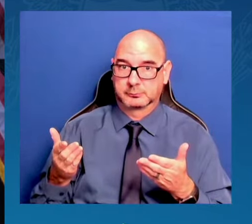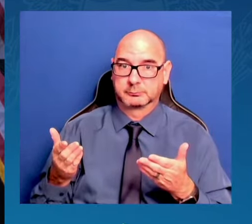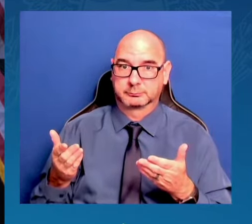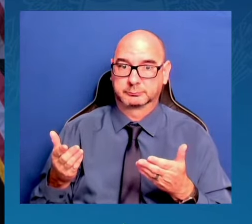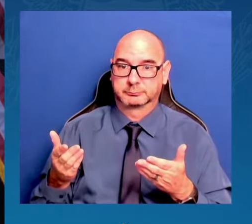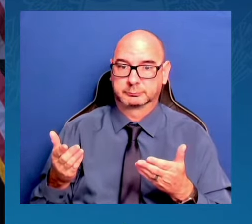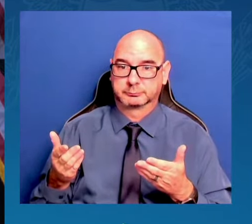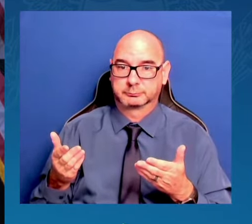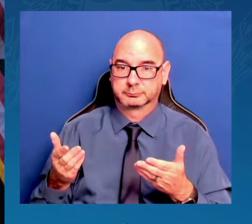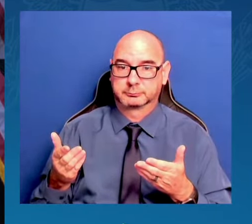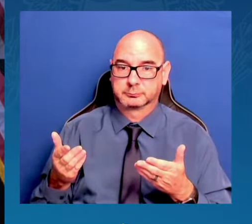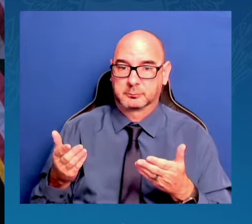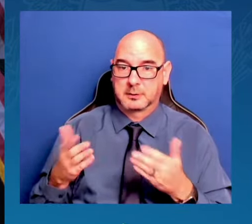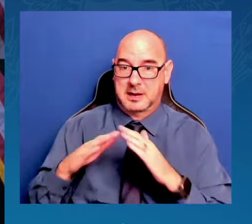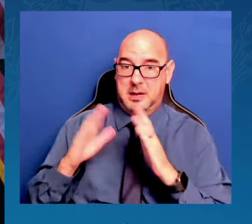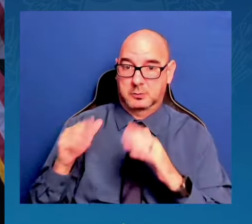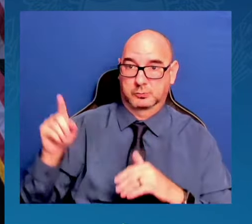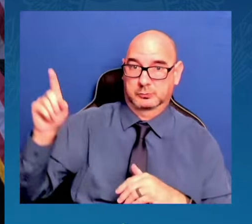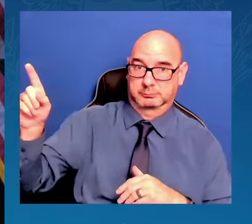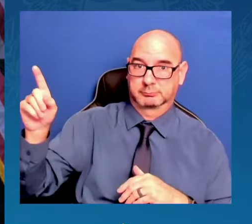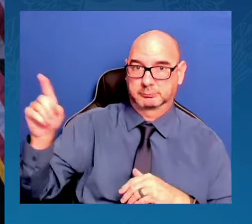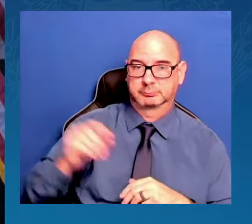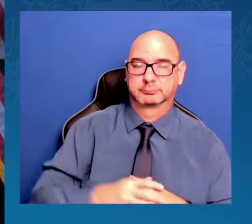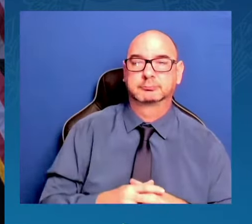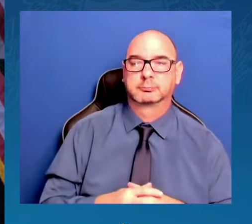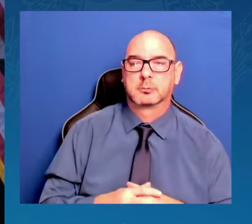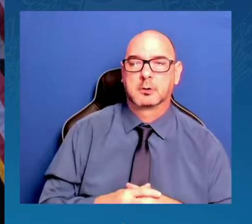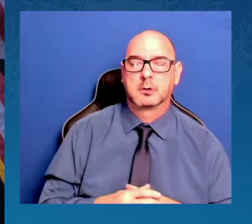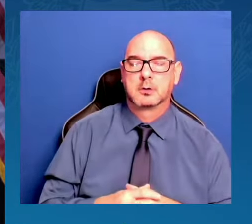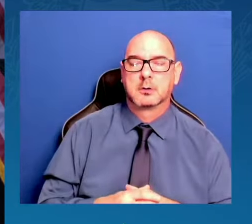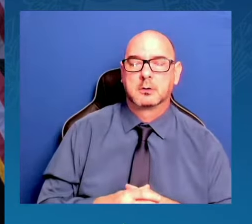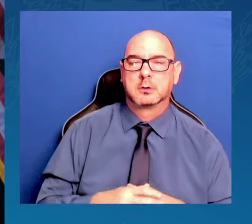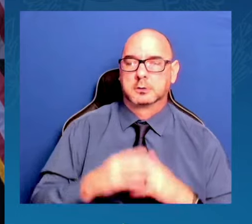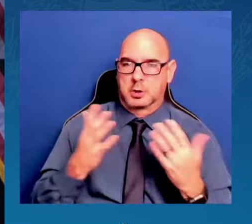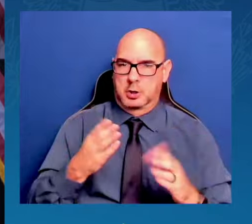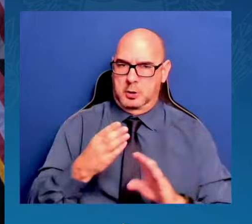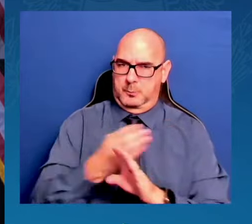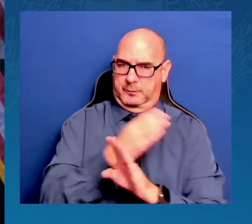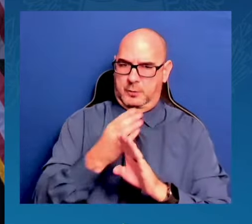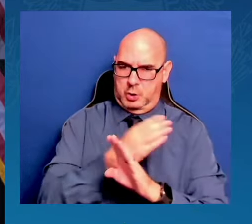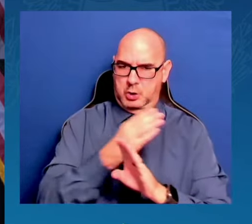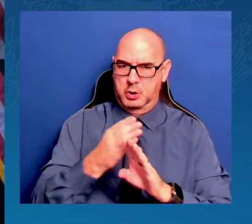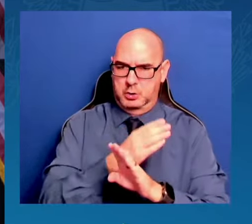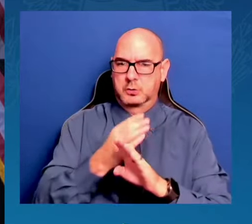So, before we -- before we talk about the subject for which we are all convened,